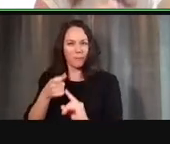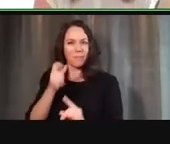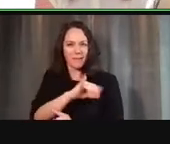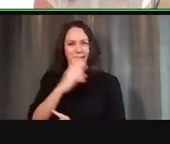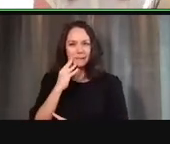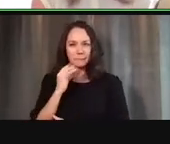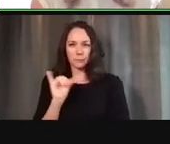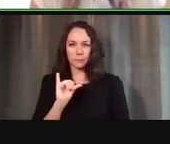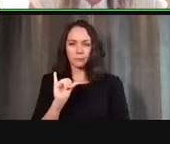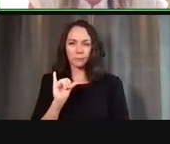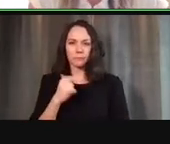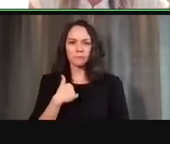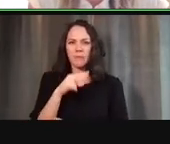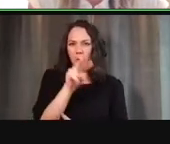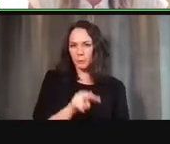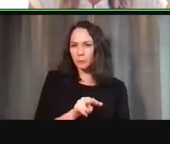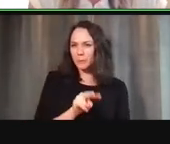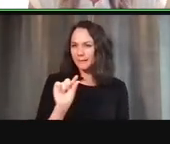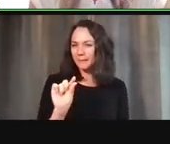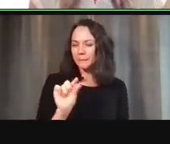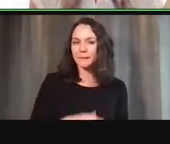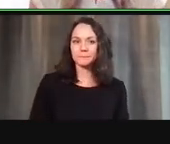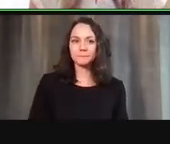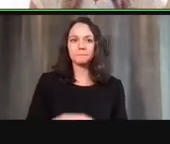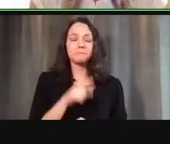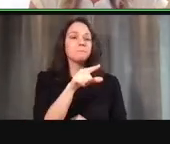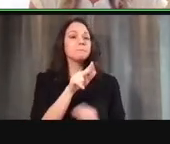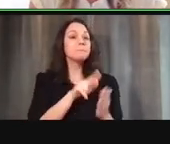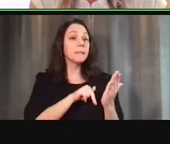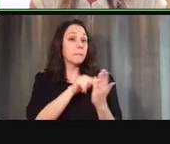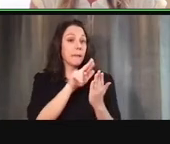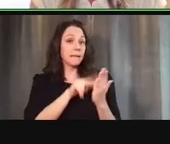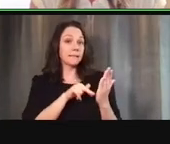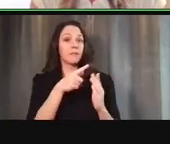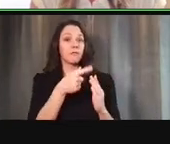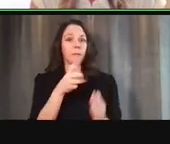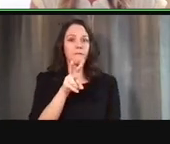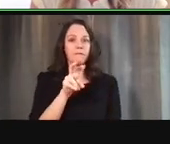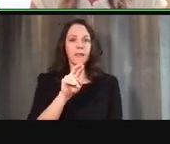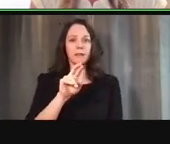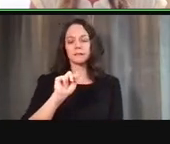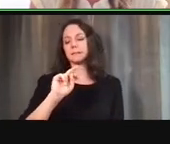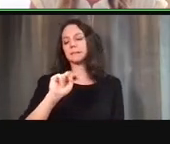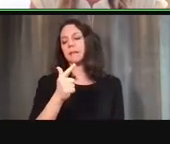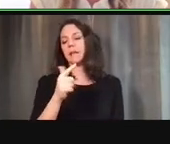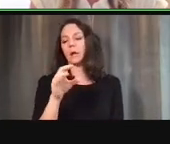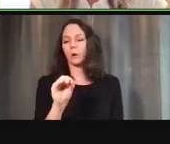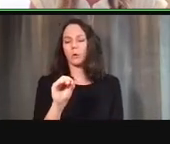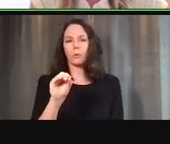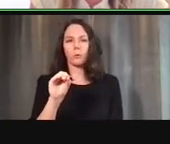So what this painting by Daniel gotangan is it shows Adam and Eve being expelled